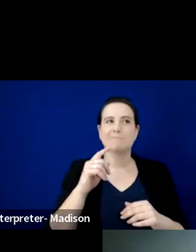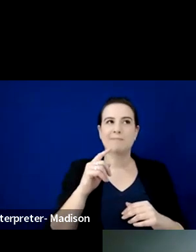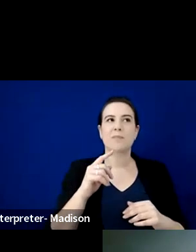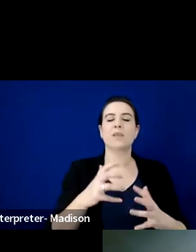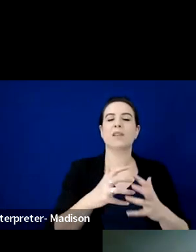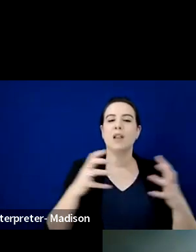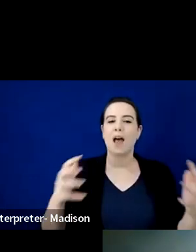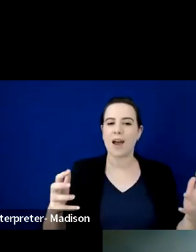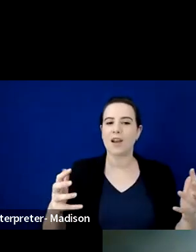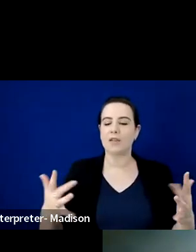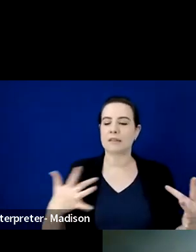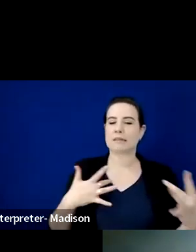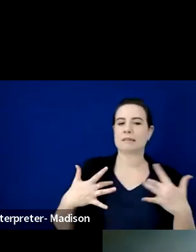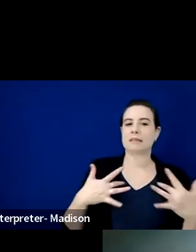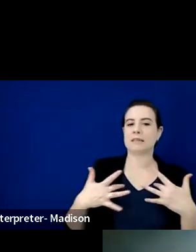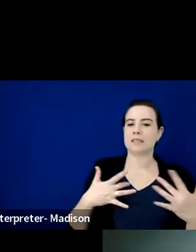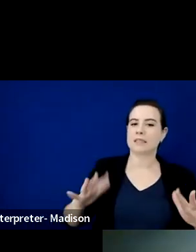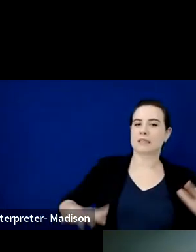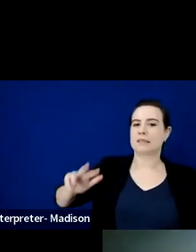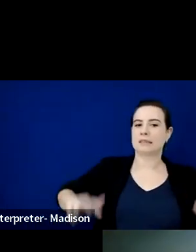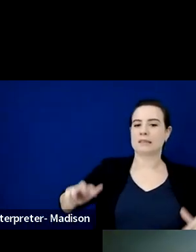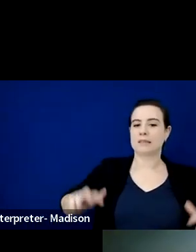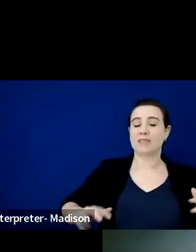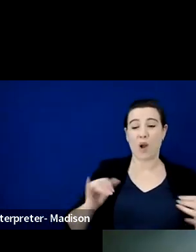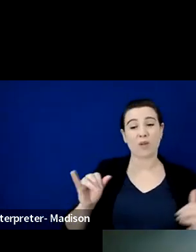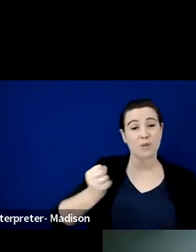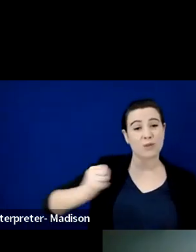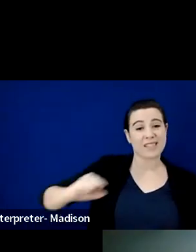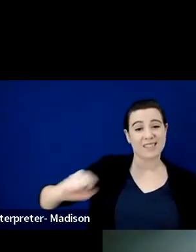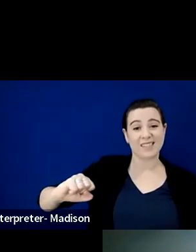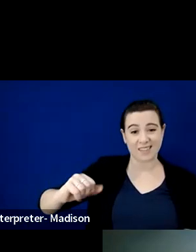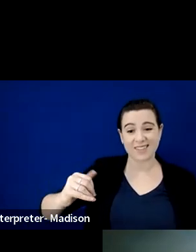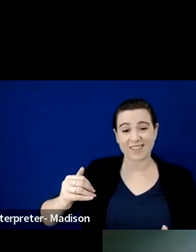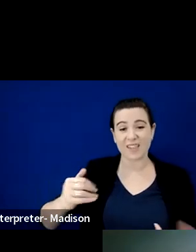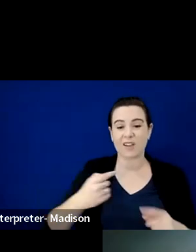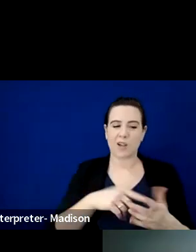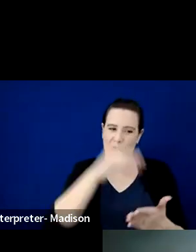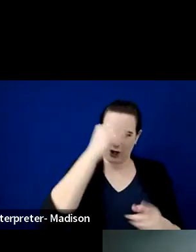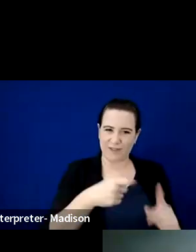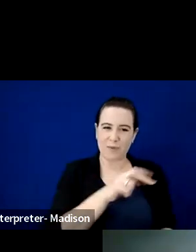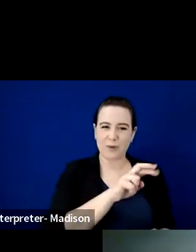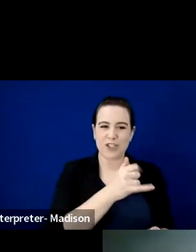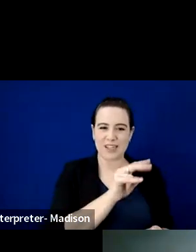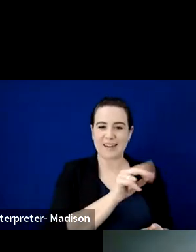We talked about trust and communication and ways of information getting out to folks.